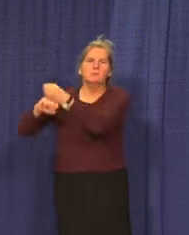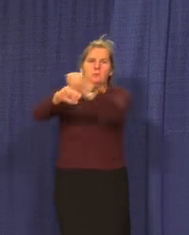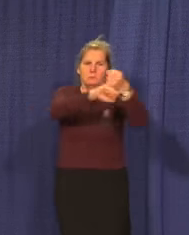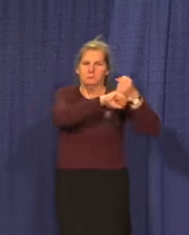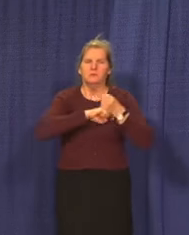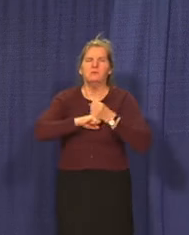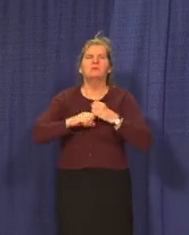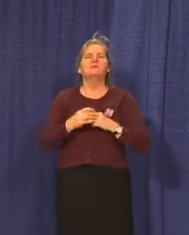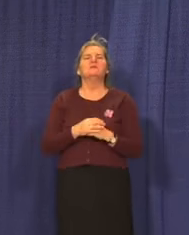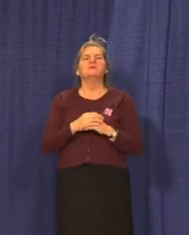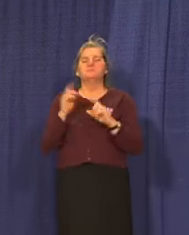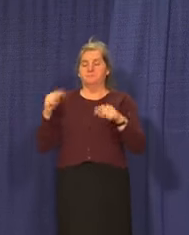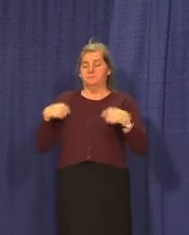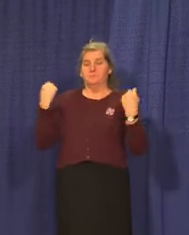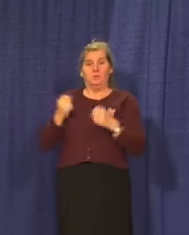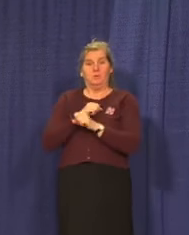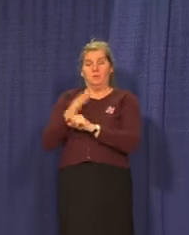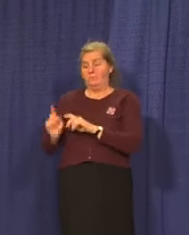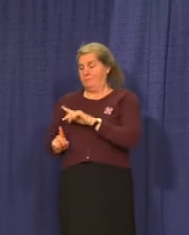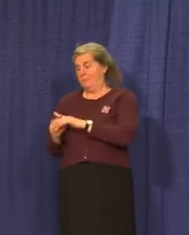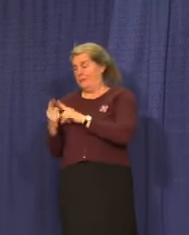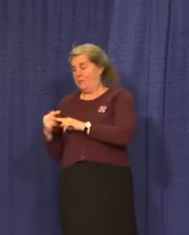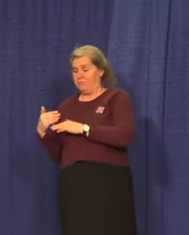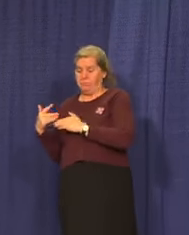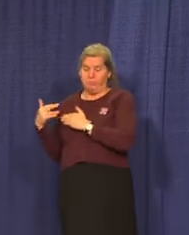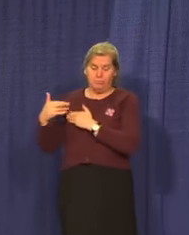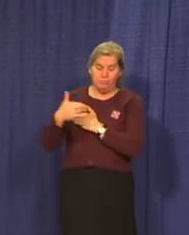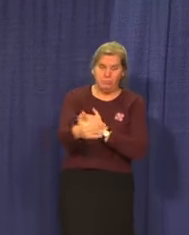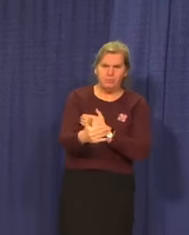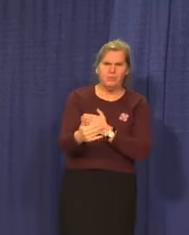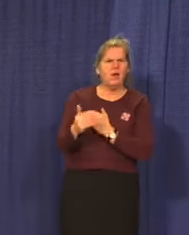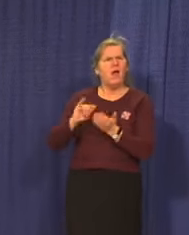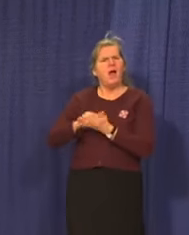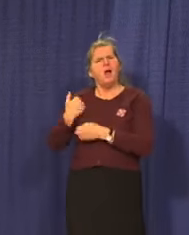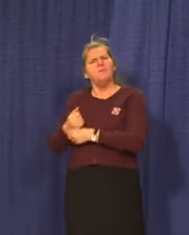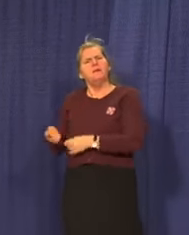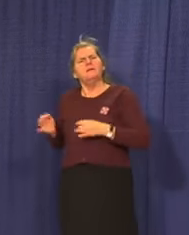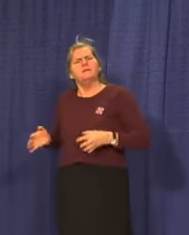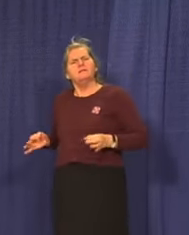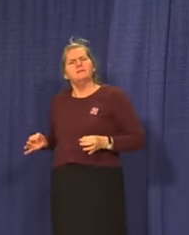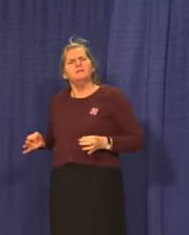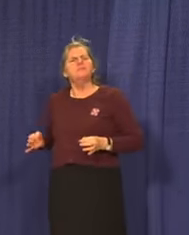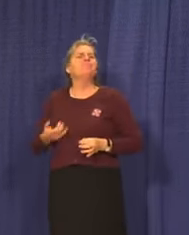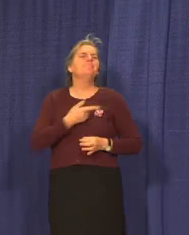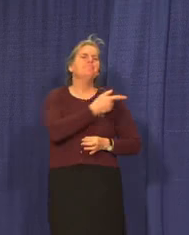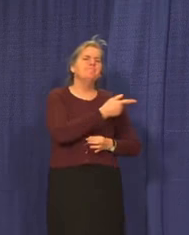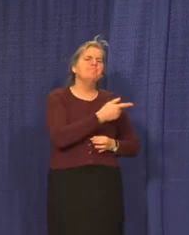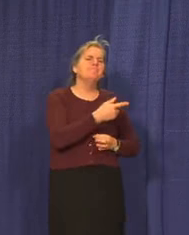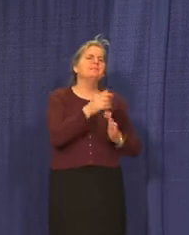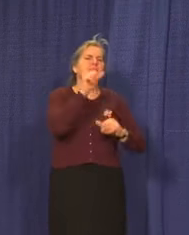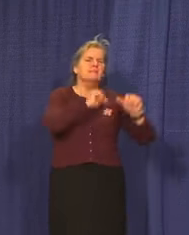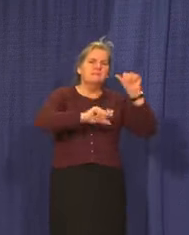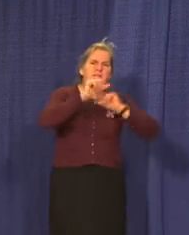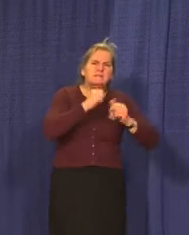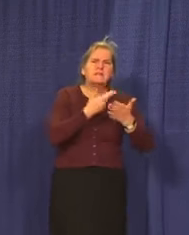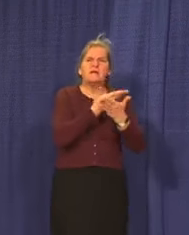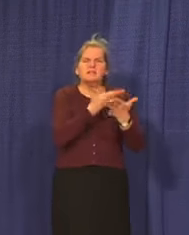OUR ACTIONS THROUGHOUT THE PANDEMIC HAVE BEEN GUIDED BY EPIDEMIOLOGICAL DATA AND THE RECOMMENDATIONS OF THE CHIEF